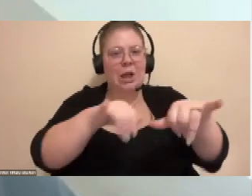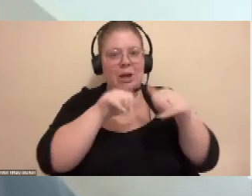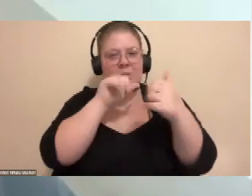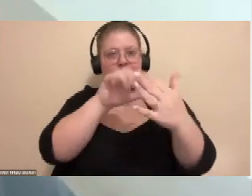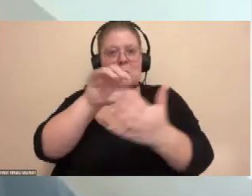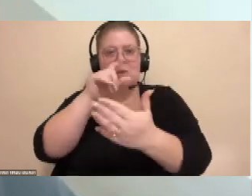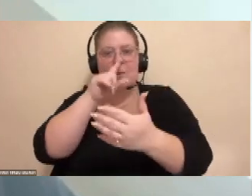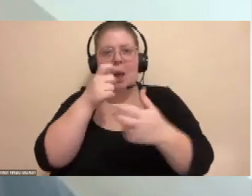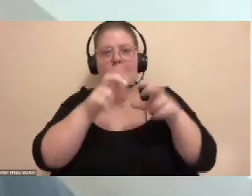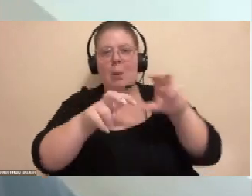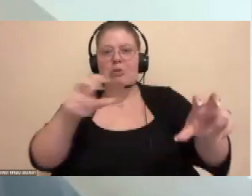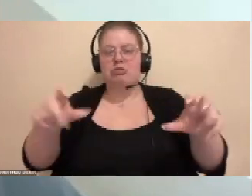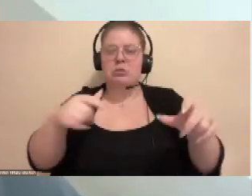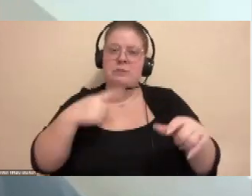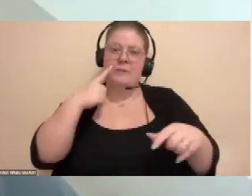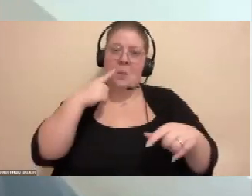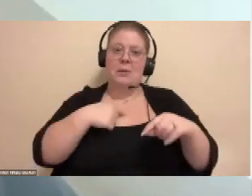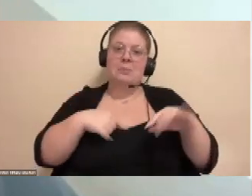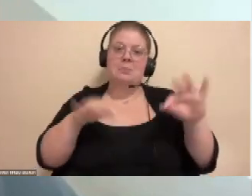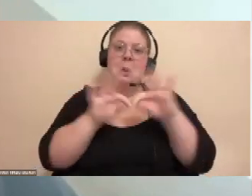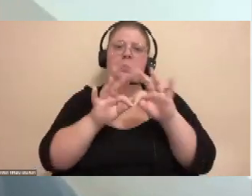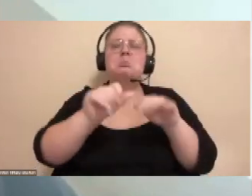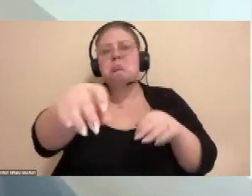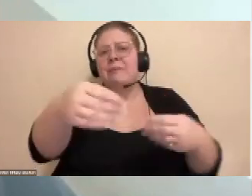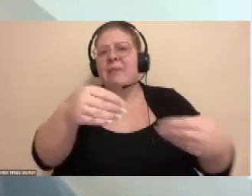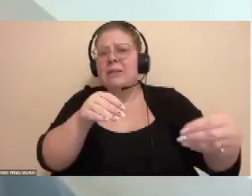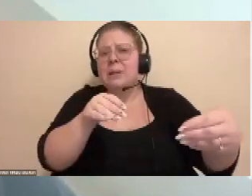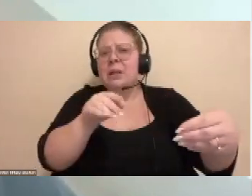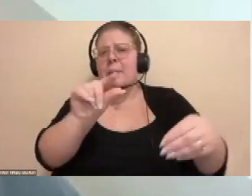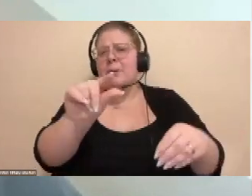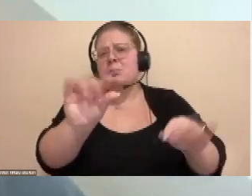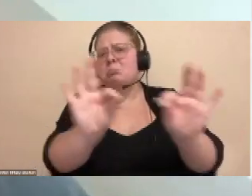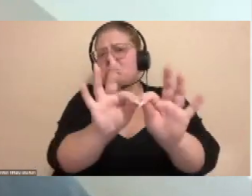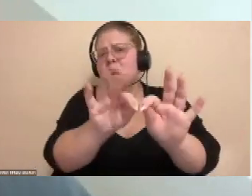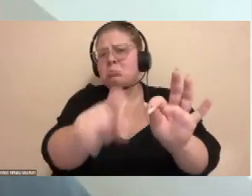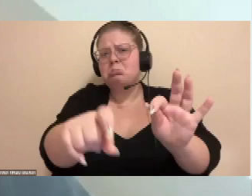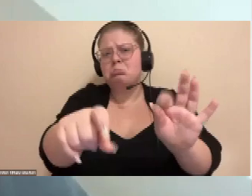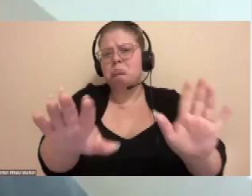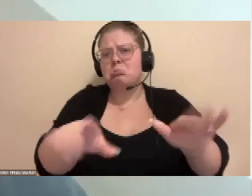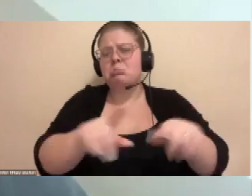recognizing that some flexibility is going to be necessary. But I have a lot